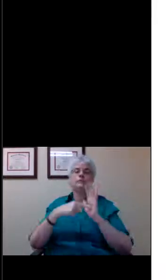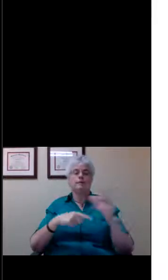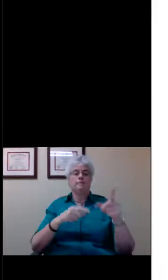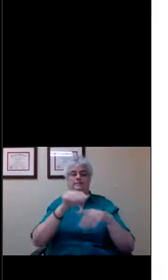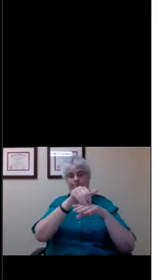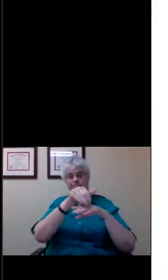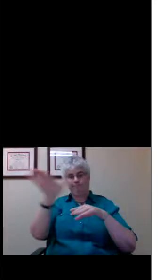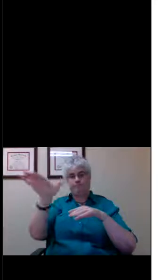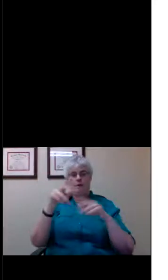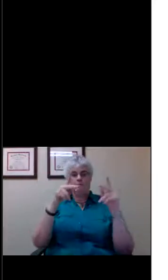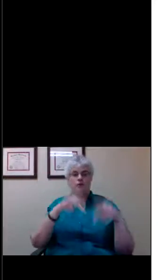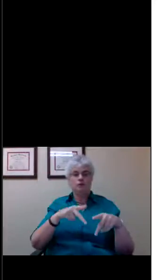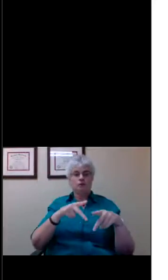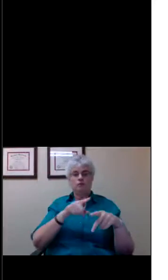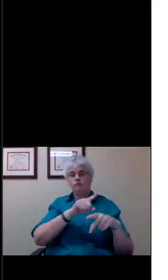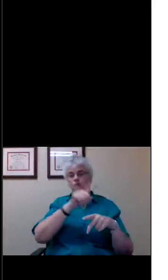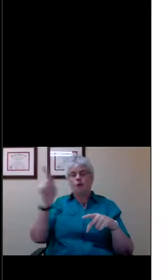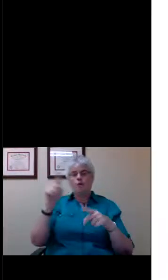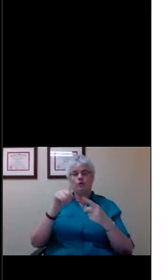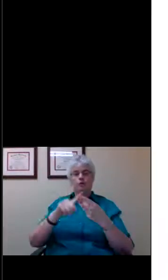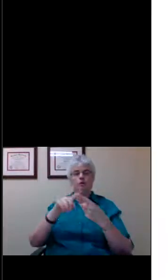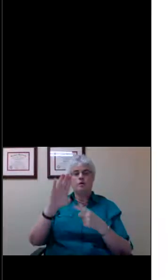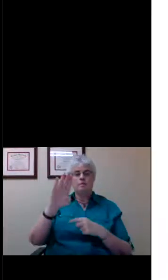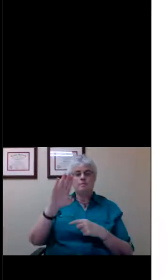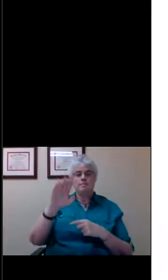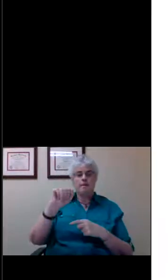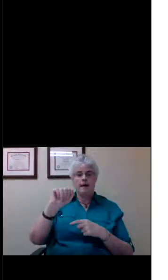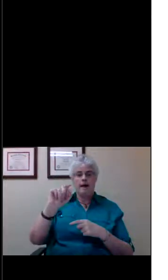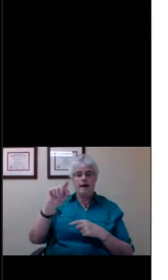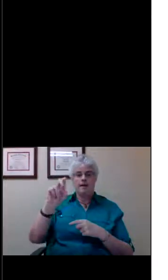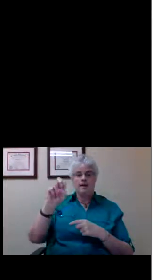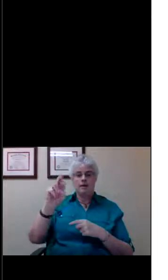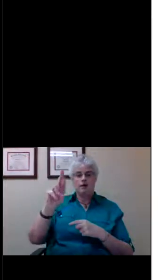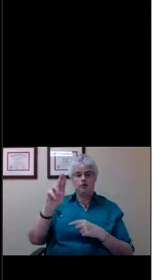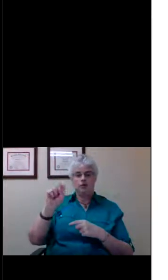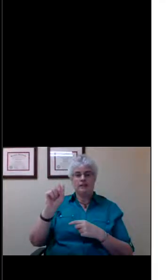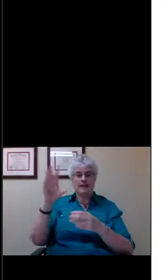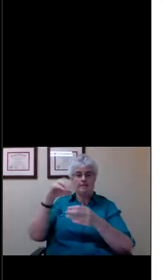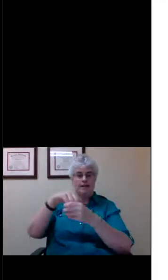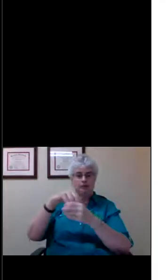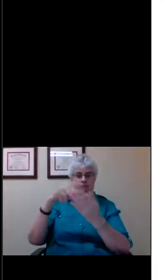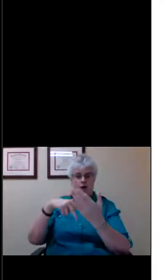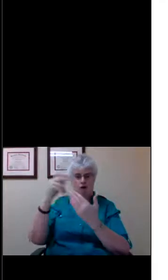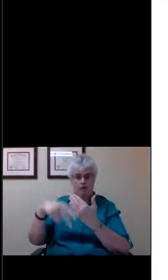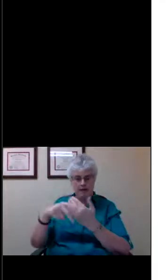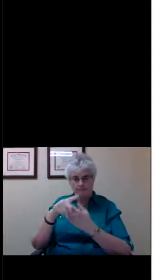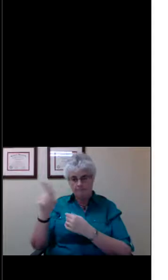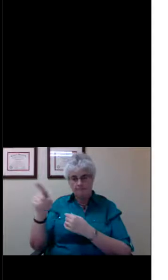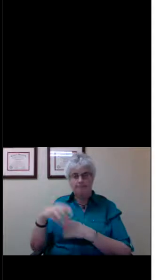violence has happened. That may involve sending somebody to a batters'